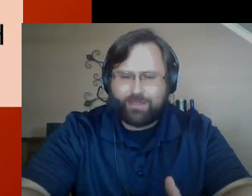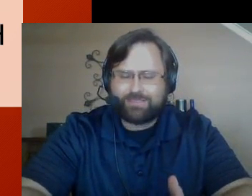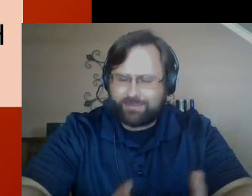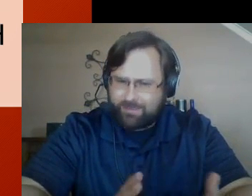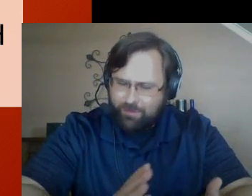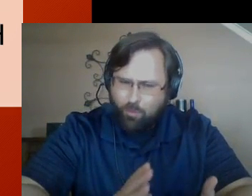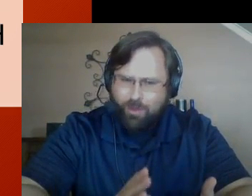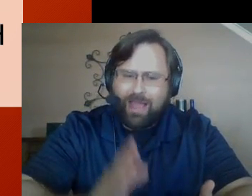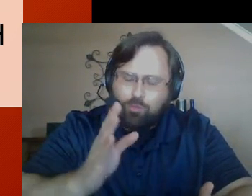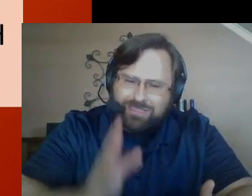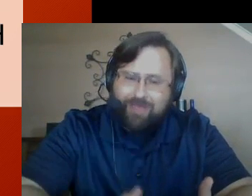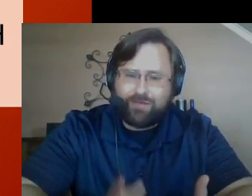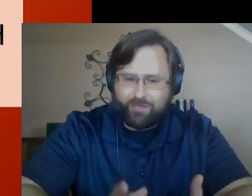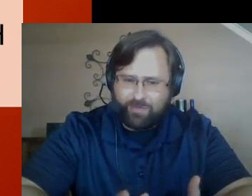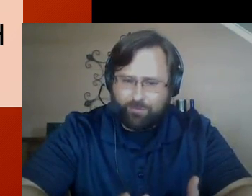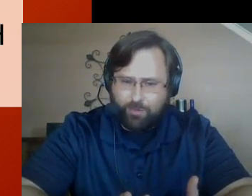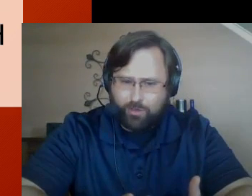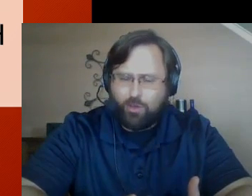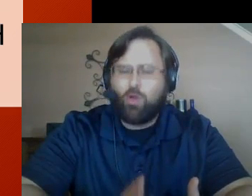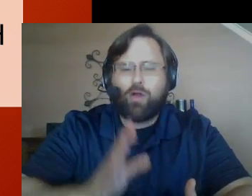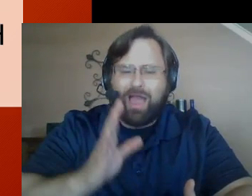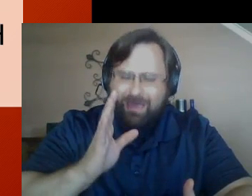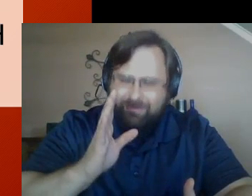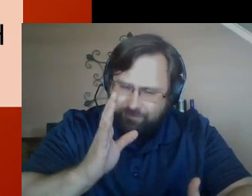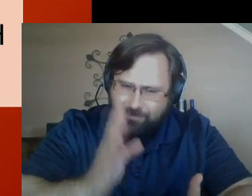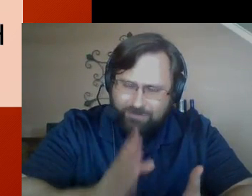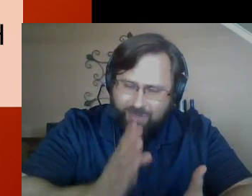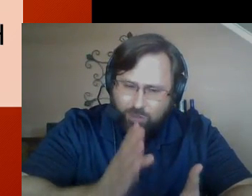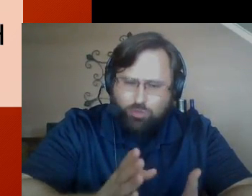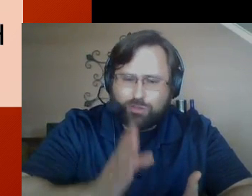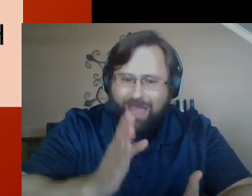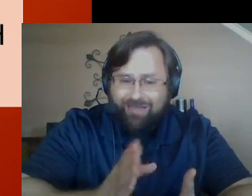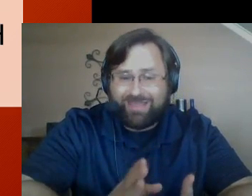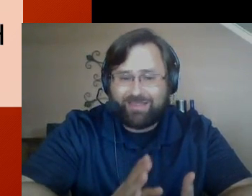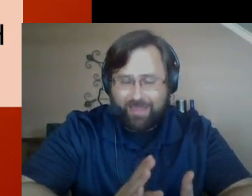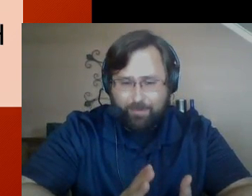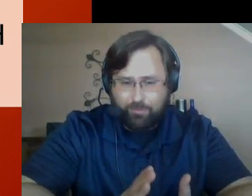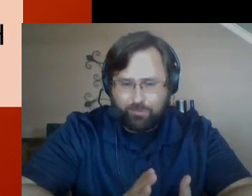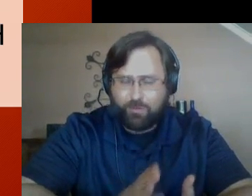it's something more like I will definitely read the book or I have to have told you i have eaten the Apple